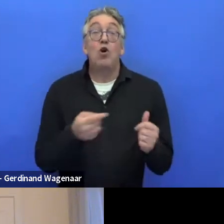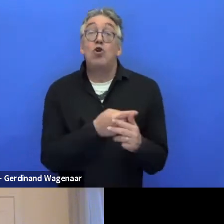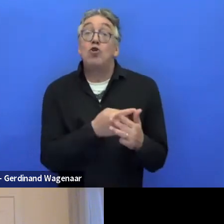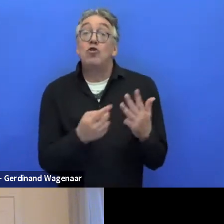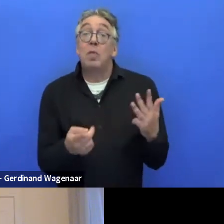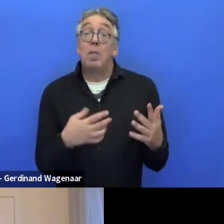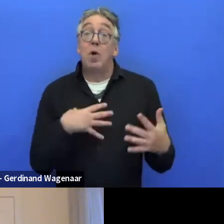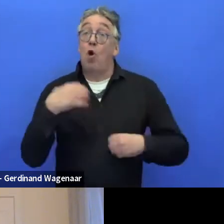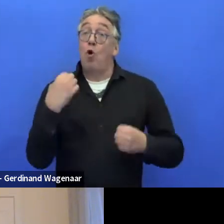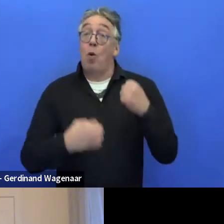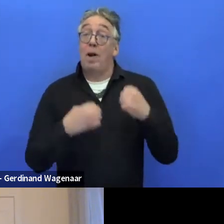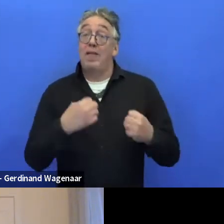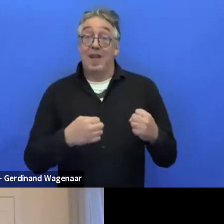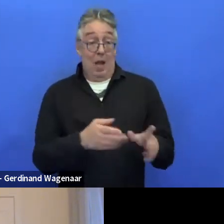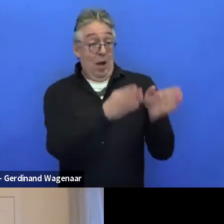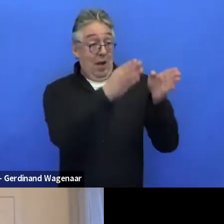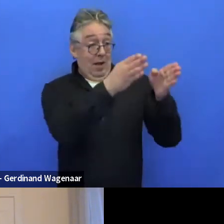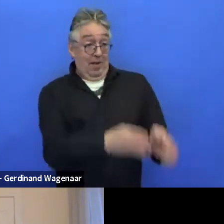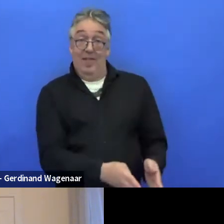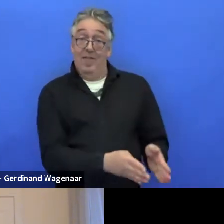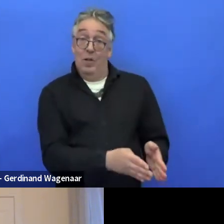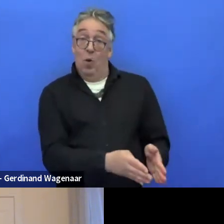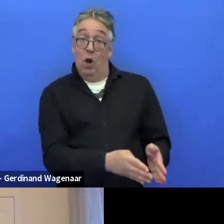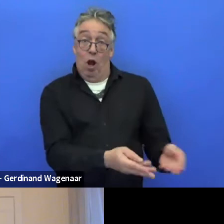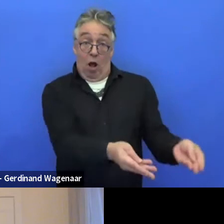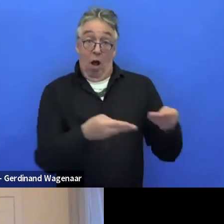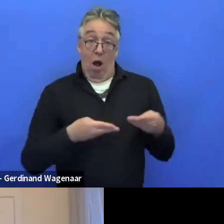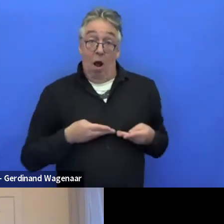but also not only from EU citizens but anyone residing in the EU